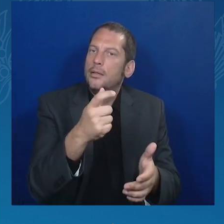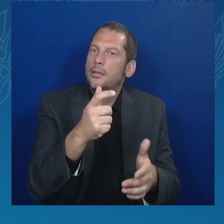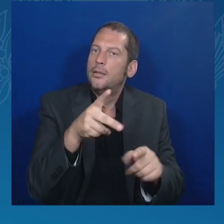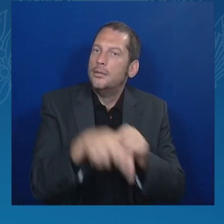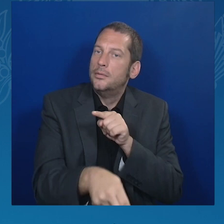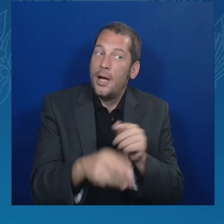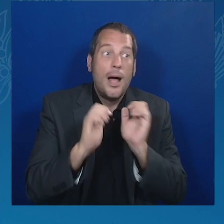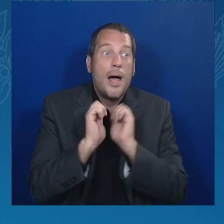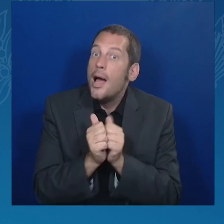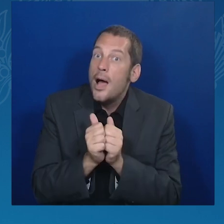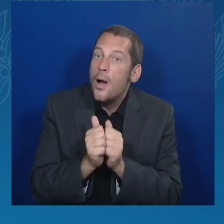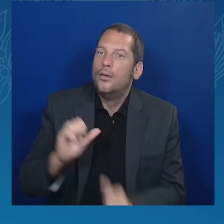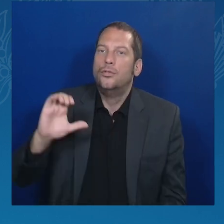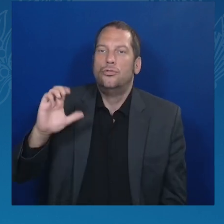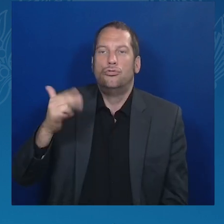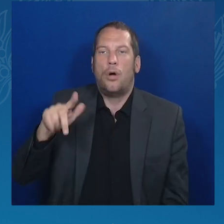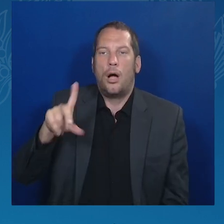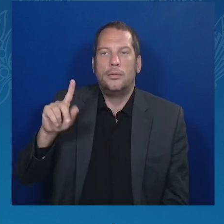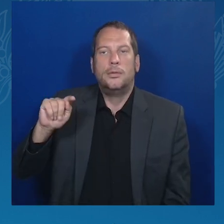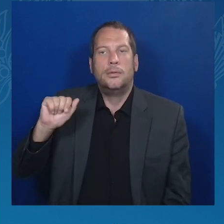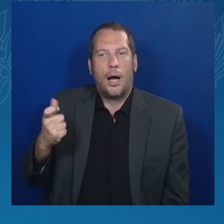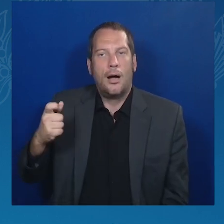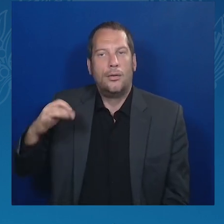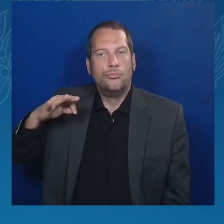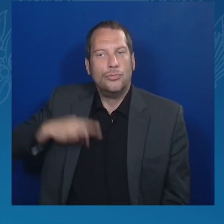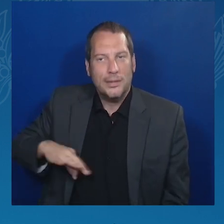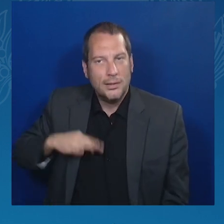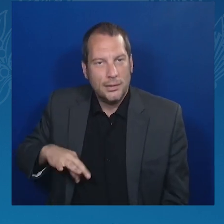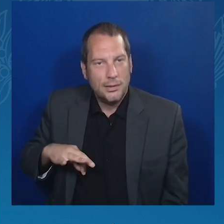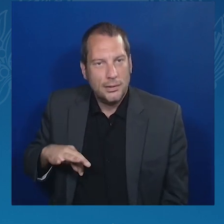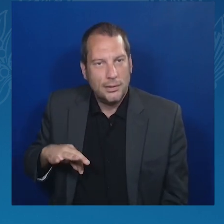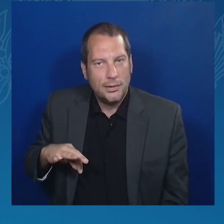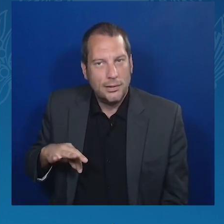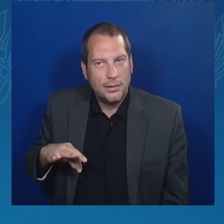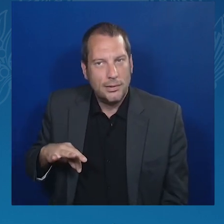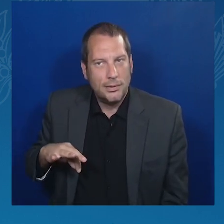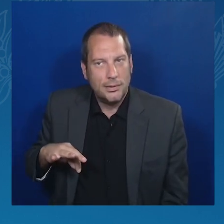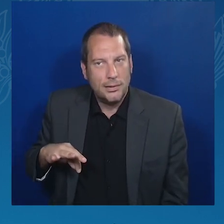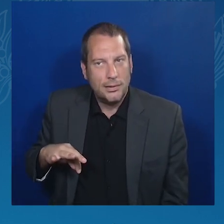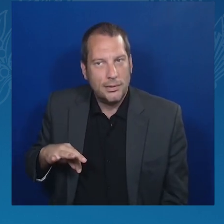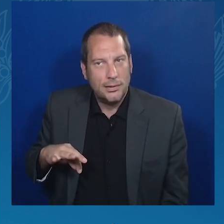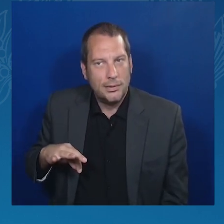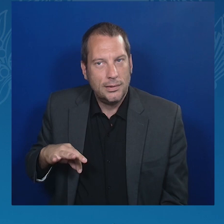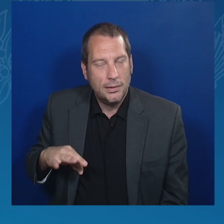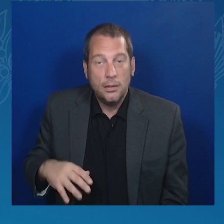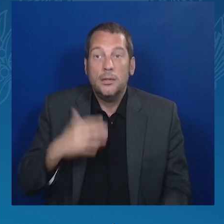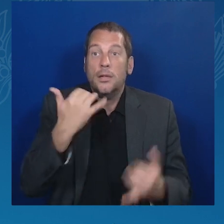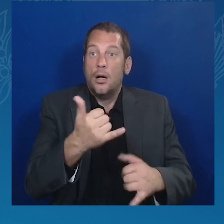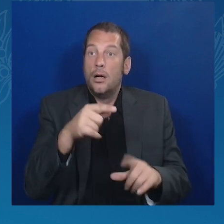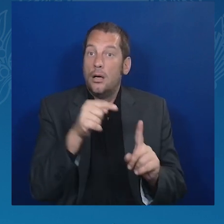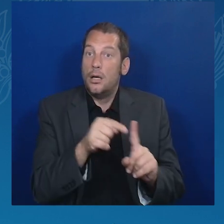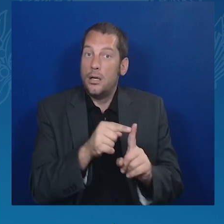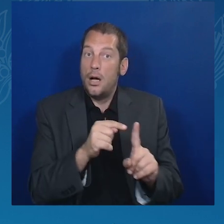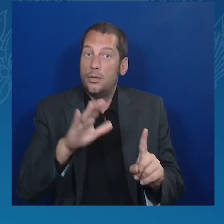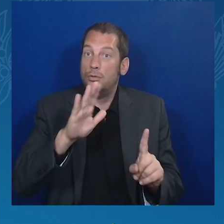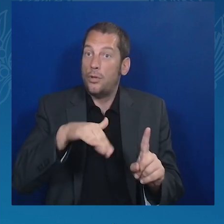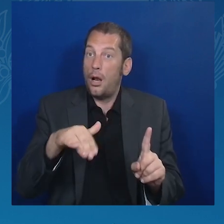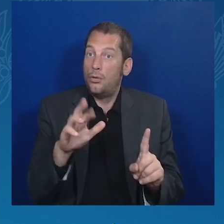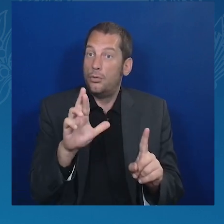and cut the rate of child poverty in half